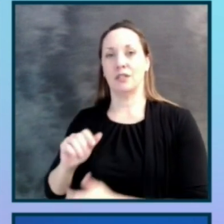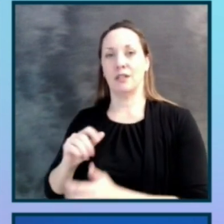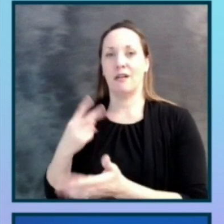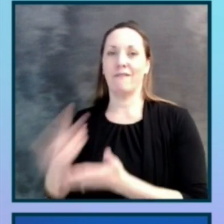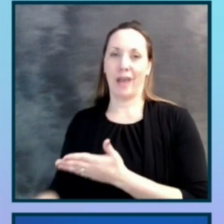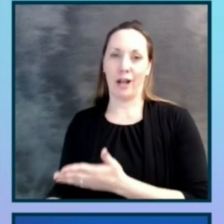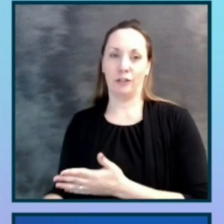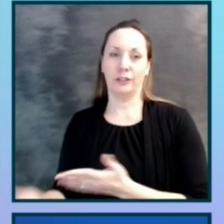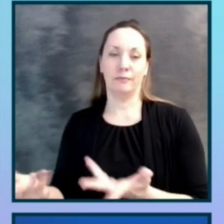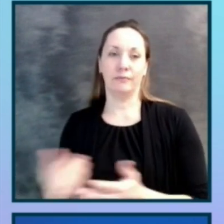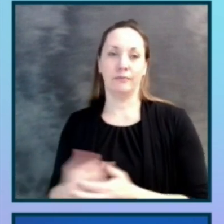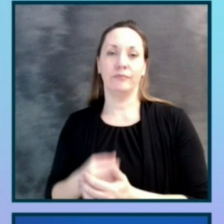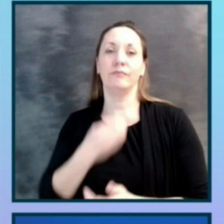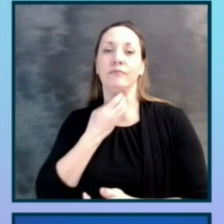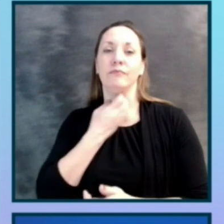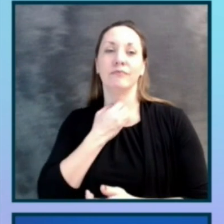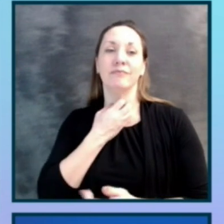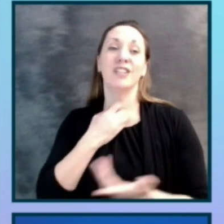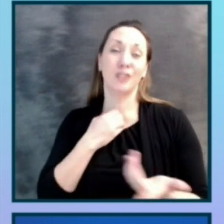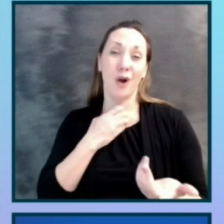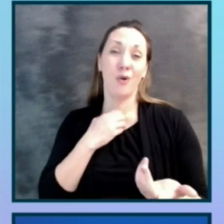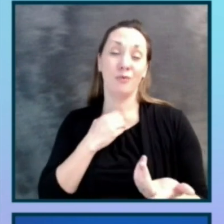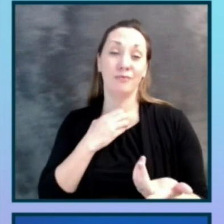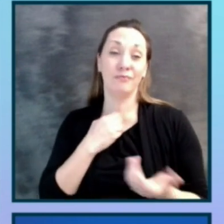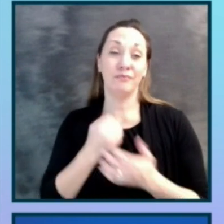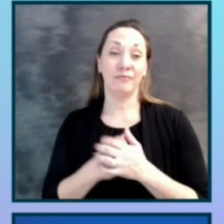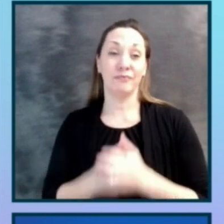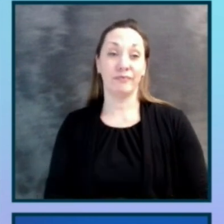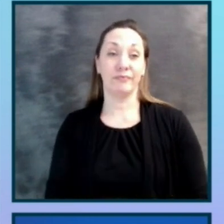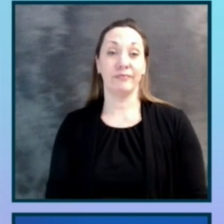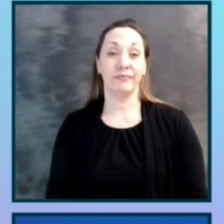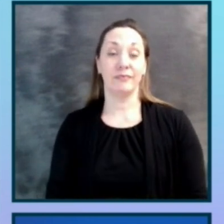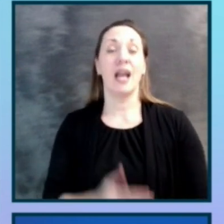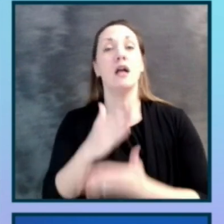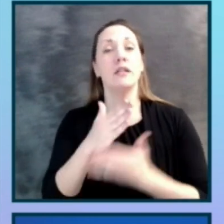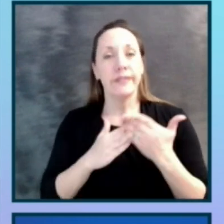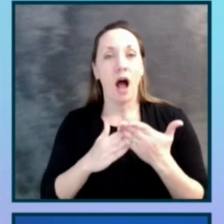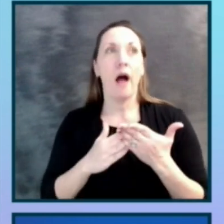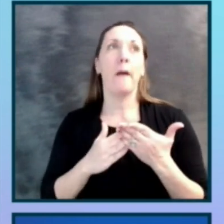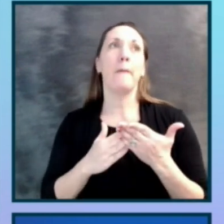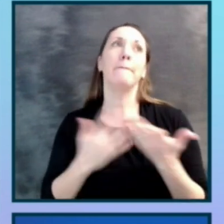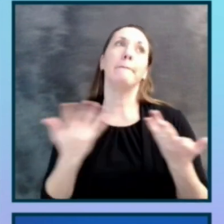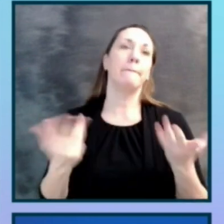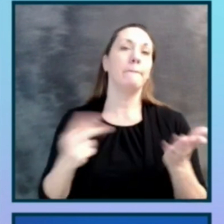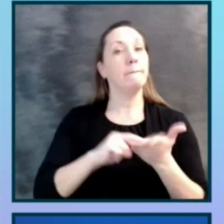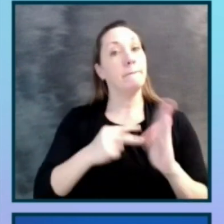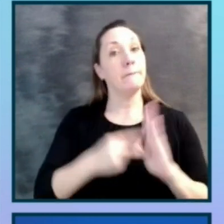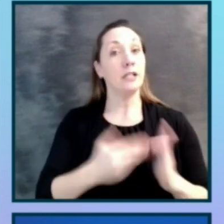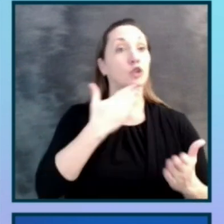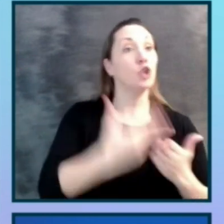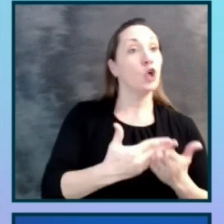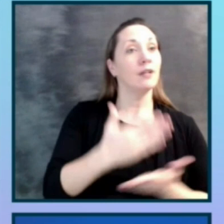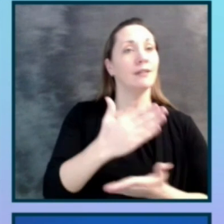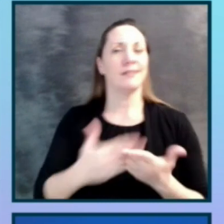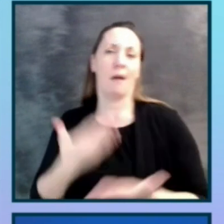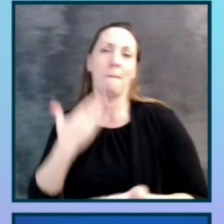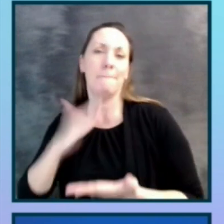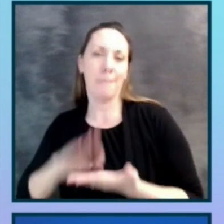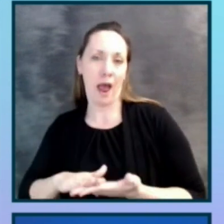So these are in some cases, good news in some cases, bad news, but the key takeaways are that